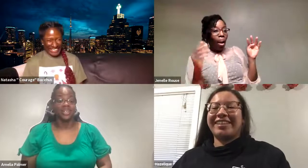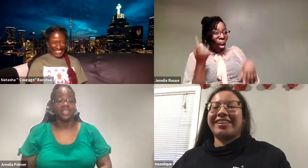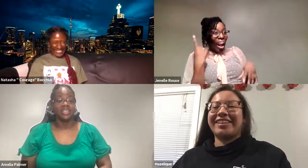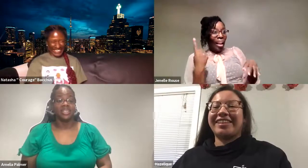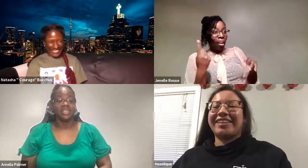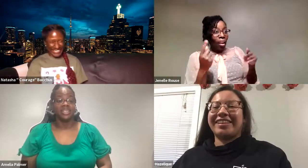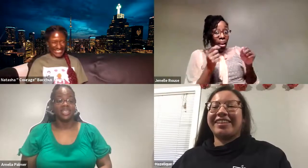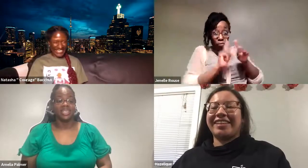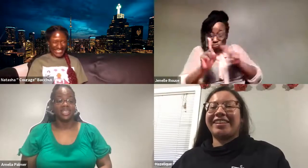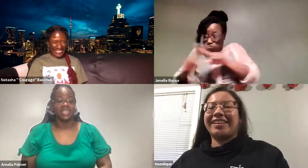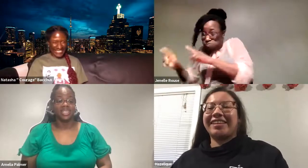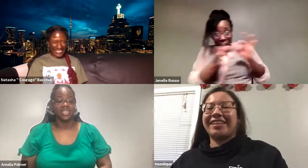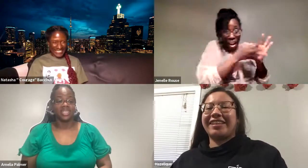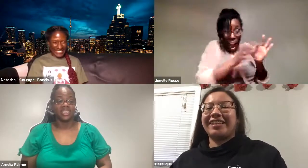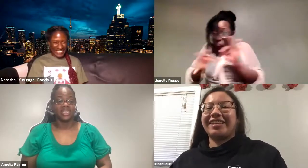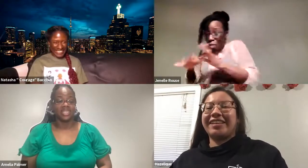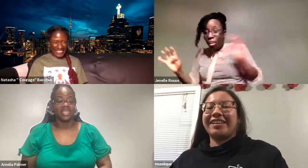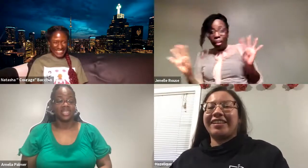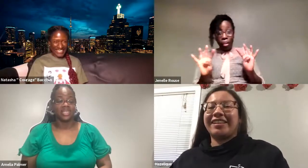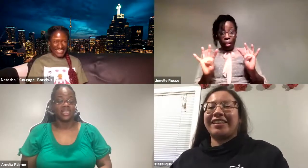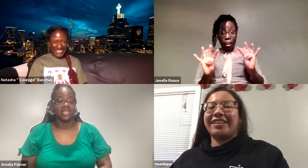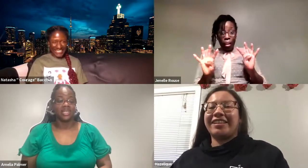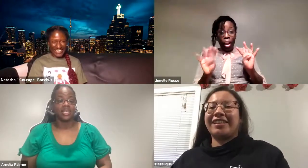any of that you just look at it, maybe you don't understand what's going on.